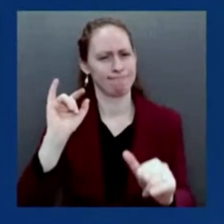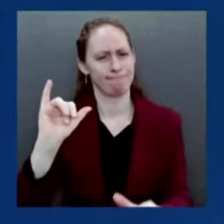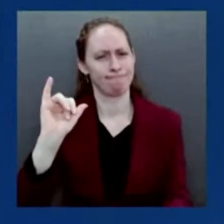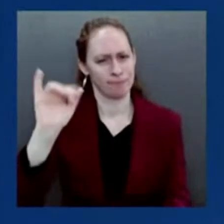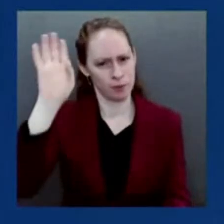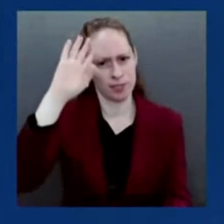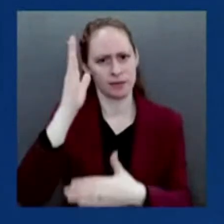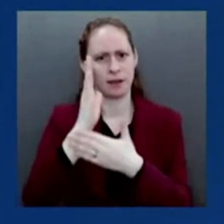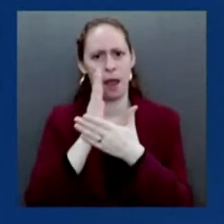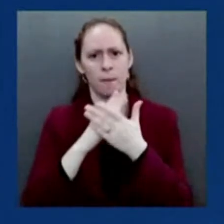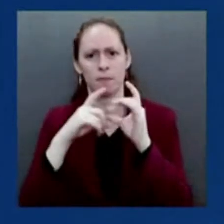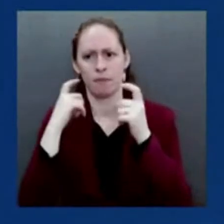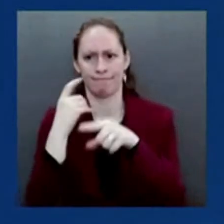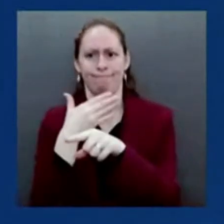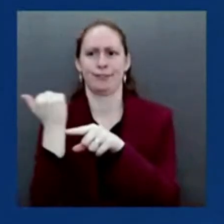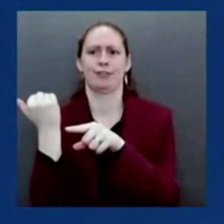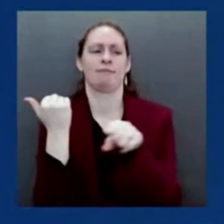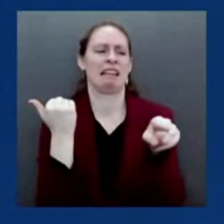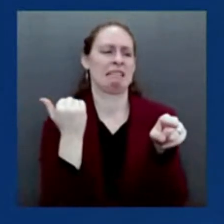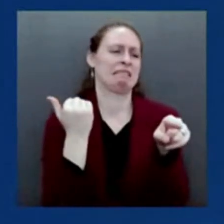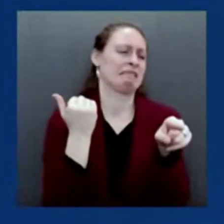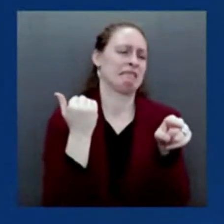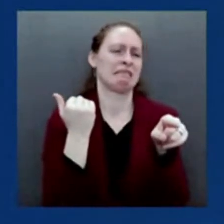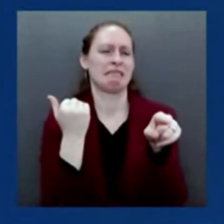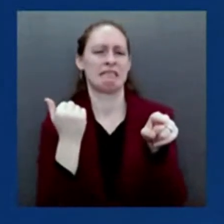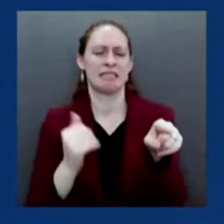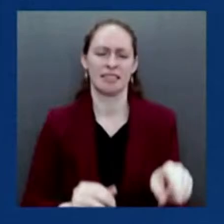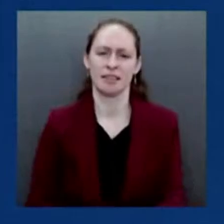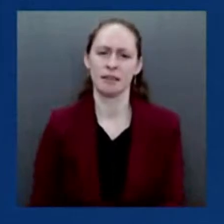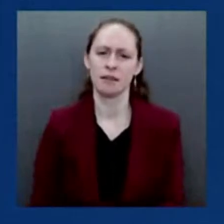BETTER PROTECTION THAN OTHERS.